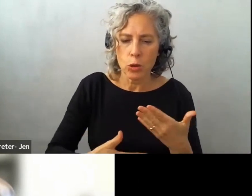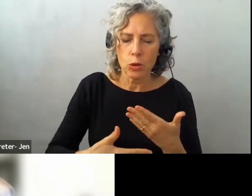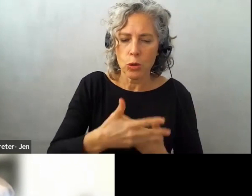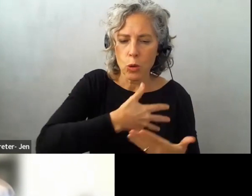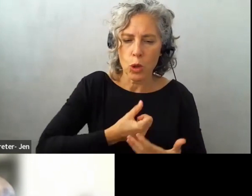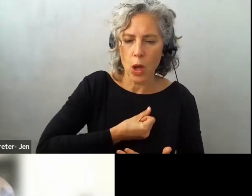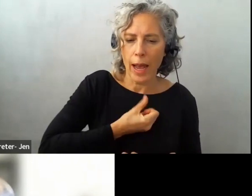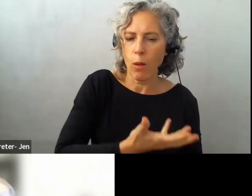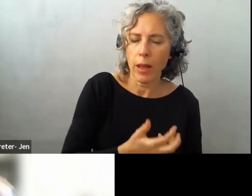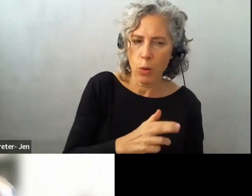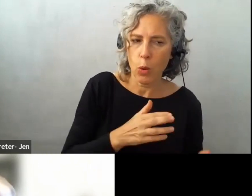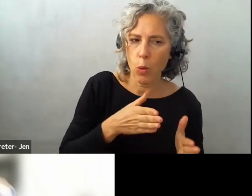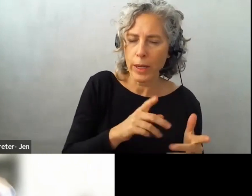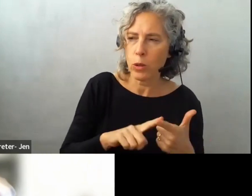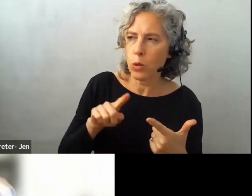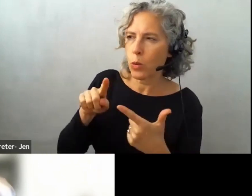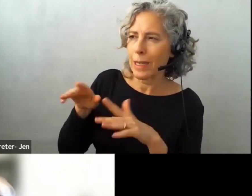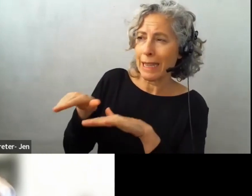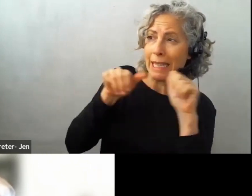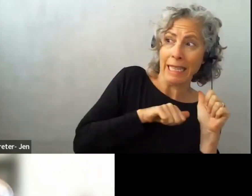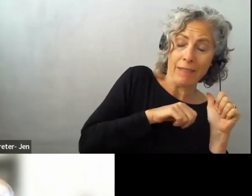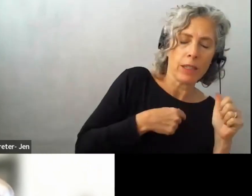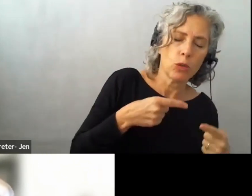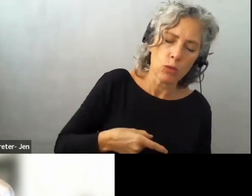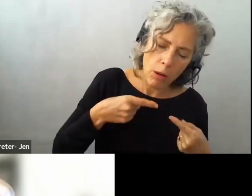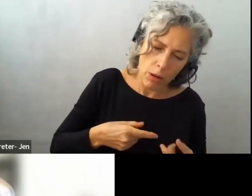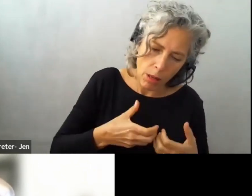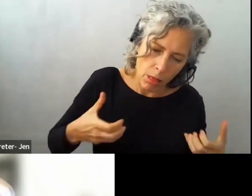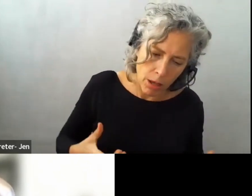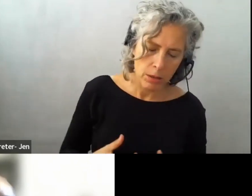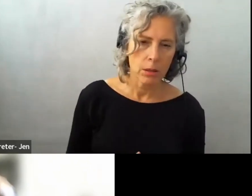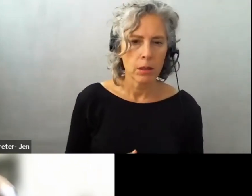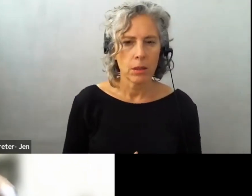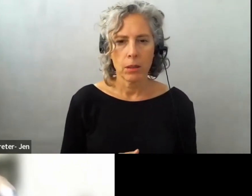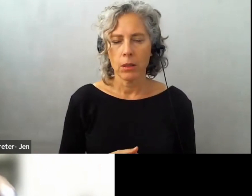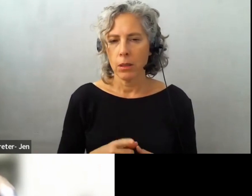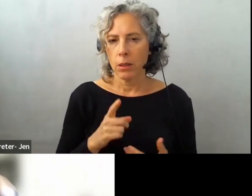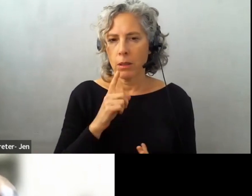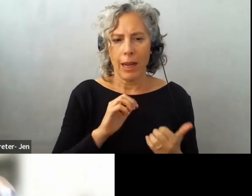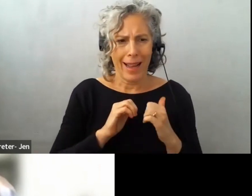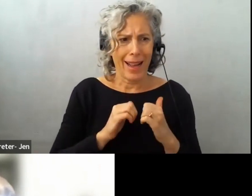away from that. And I had to I struggled a lot, it's a wonder that I managed to get anything done under those circumstances.